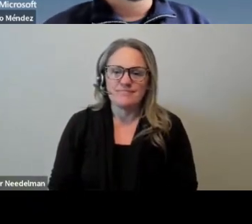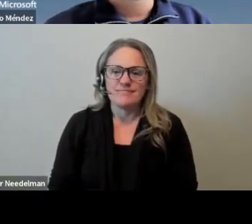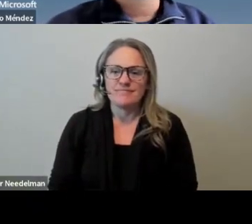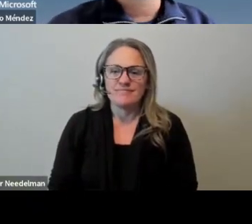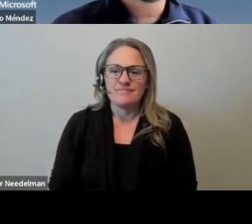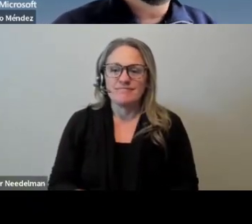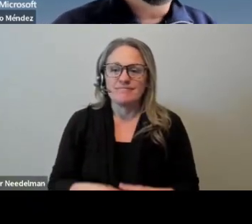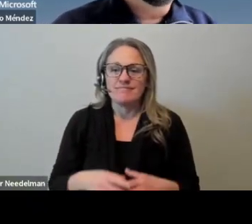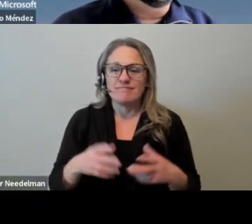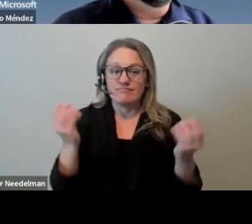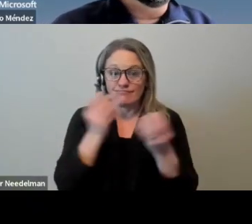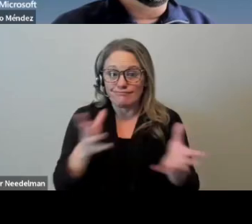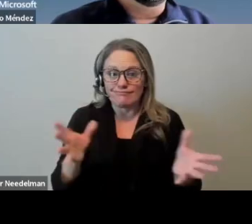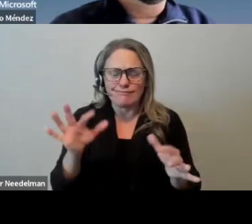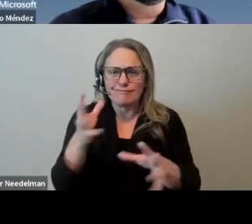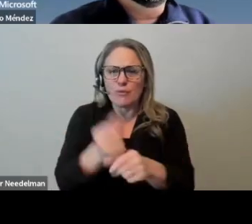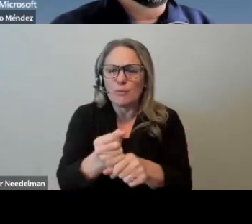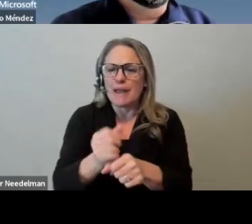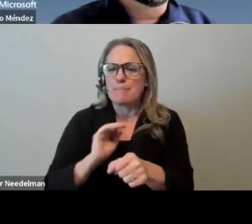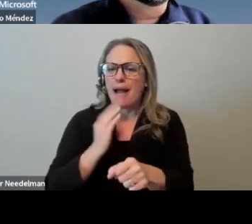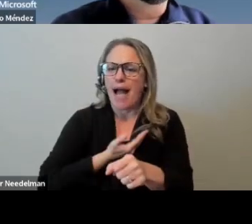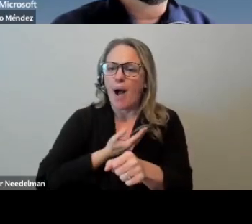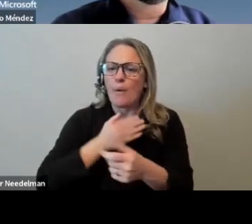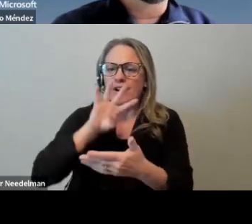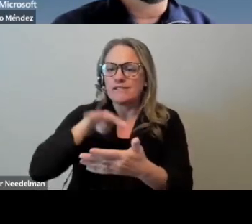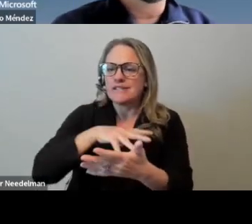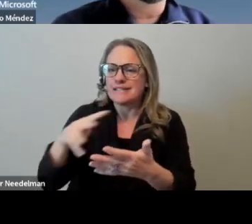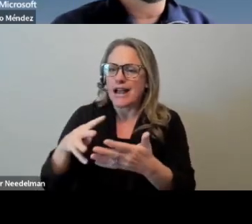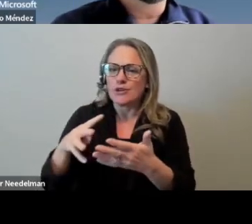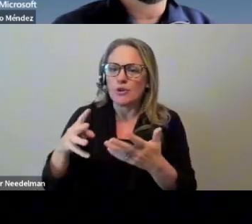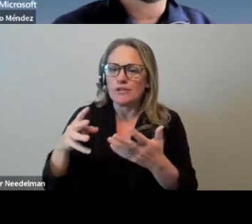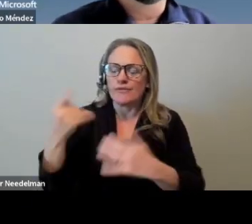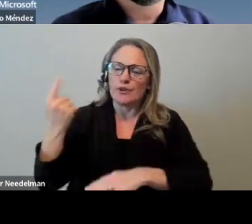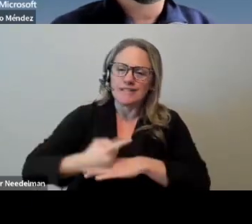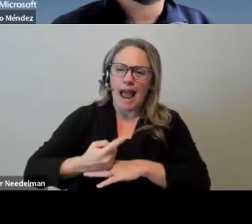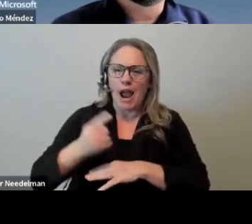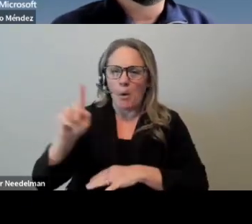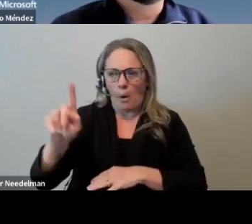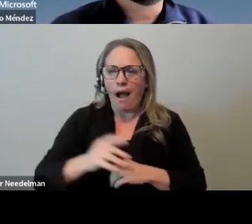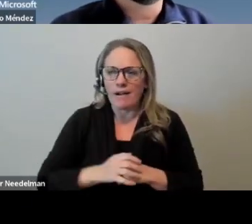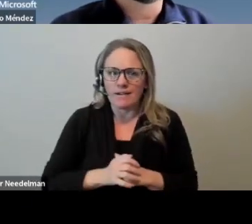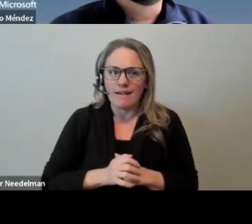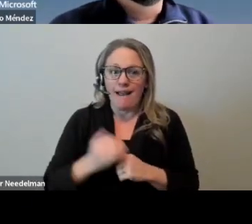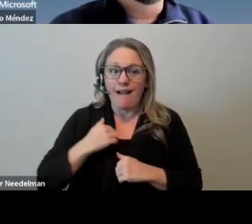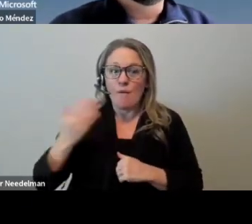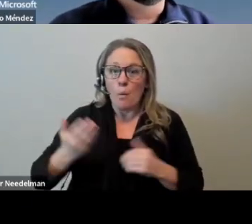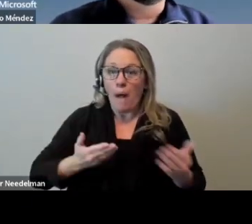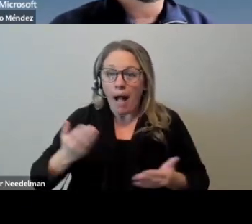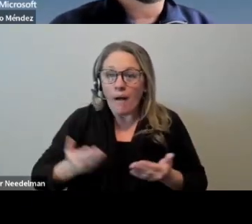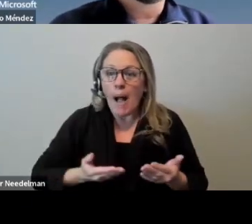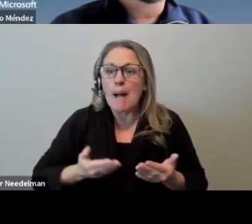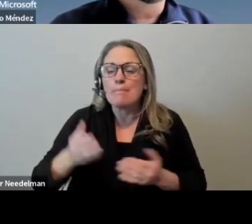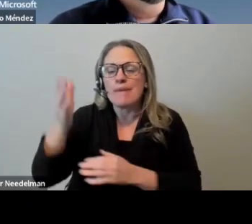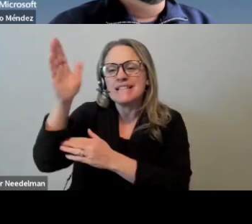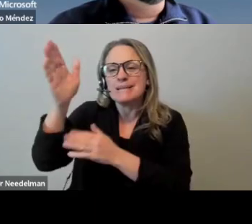Just a recap or a glance of our schedule for day one, we have our welcome and keynote with Jenny Lay-Flurrie.